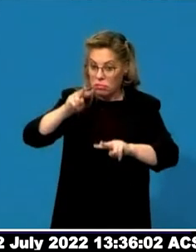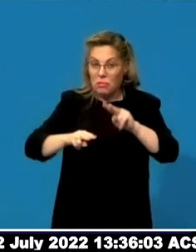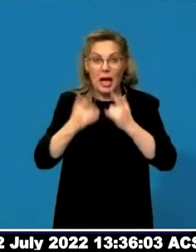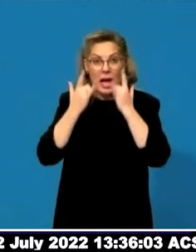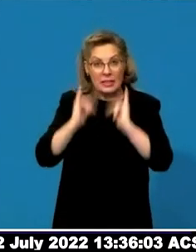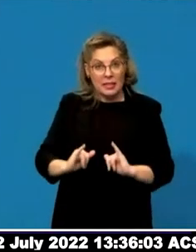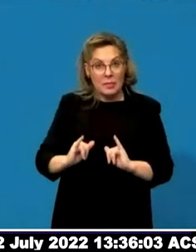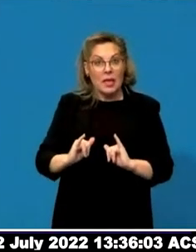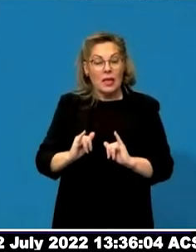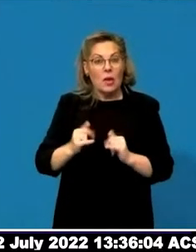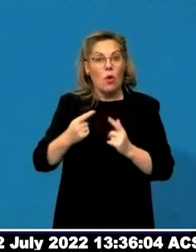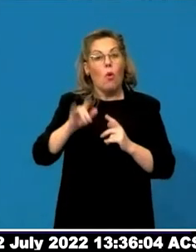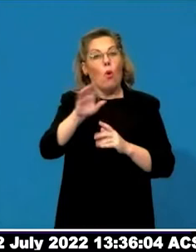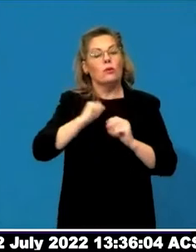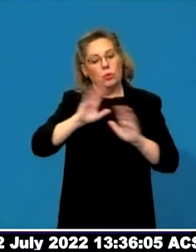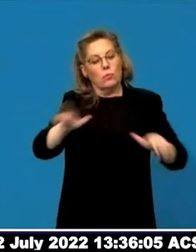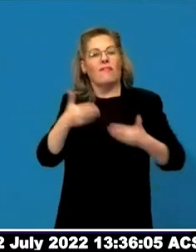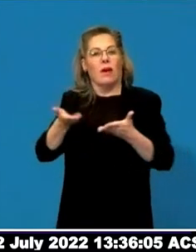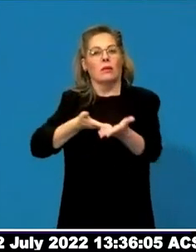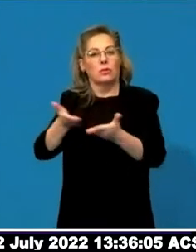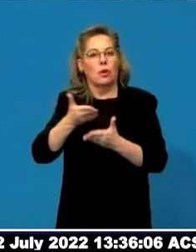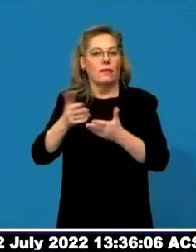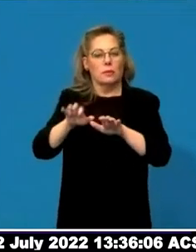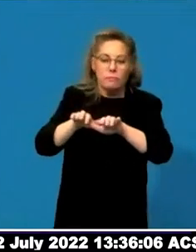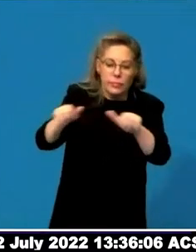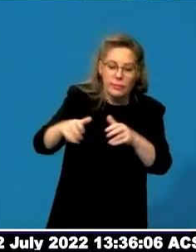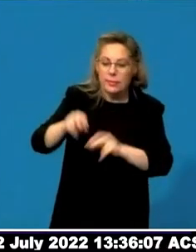MS McRAE: Yeah, that includes other disability supports. MS McMAHON: Thank you.